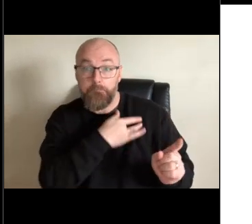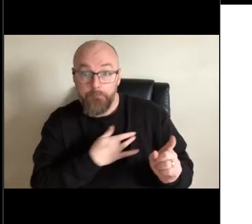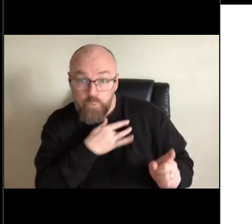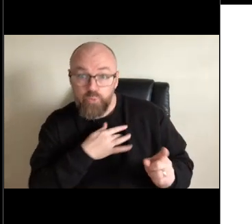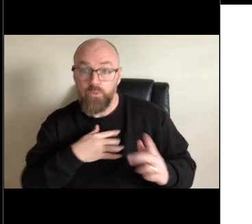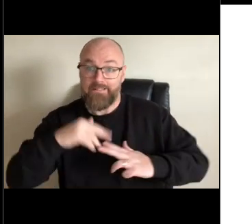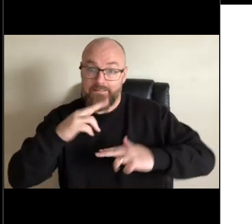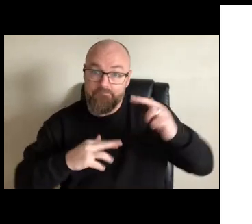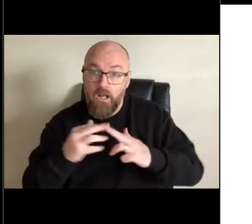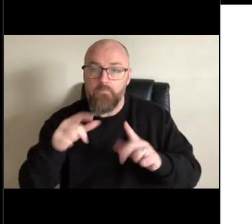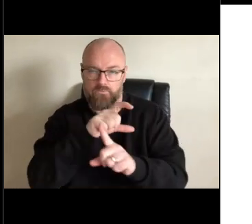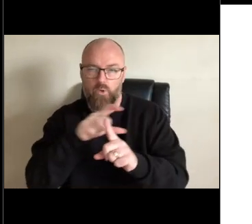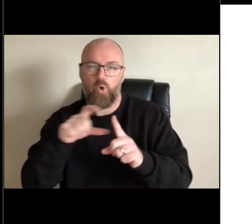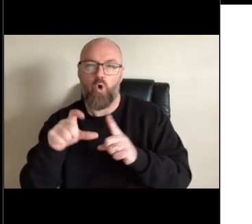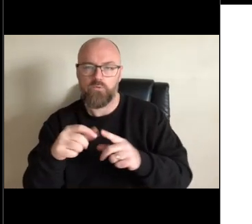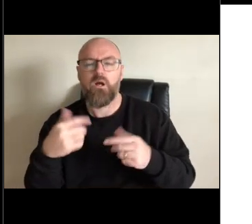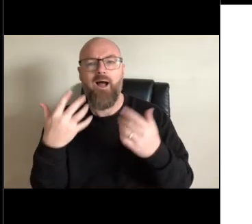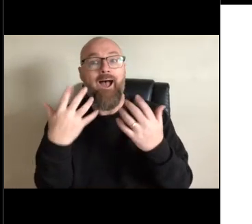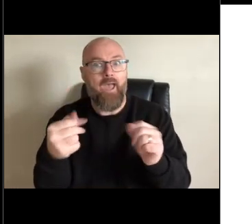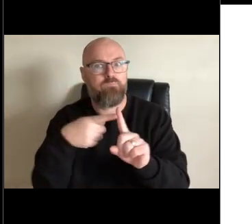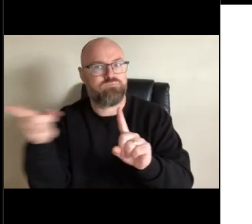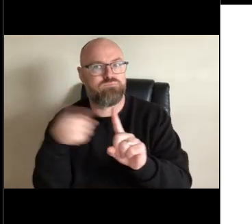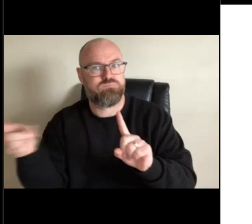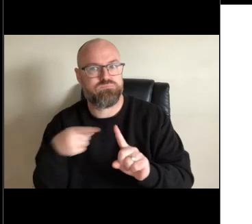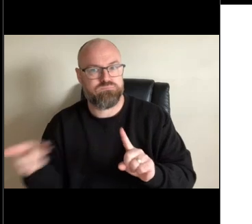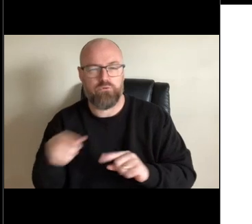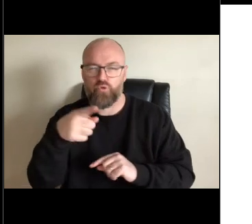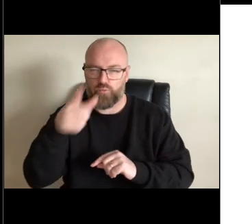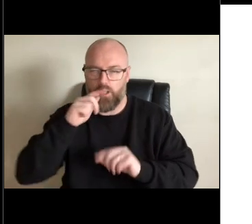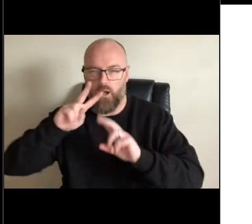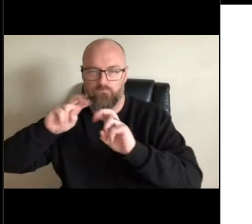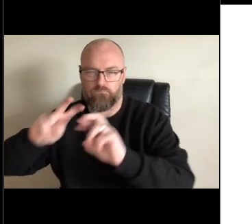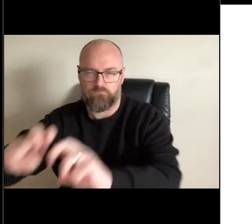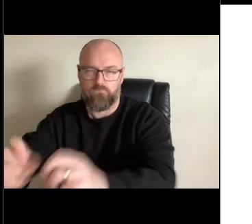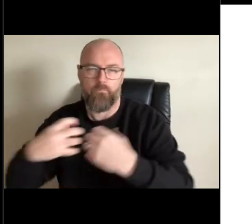version if you need to you can certainly look at the Act to see what the longer version of that